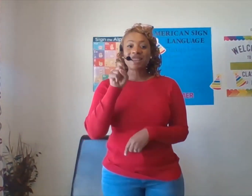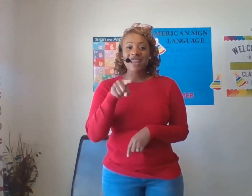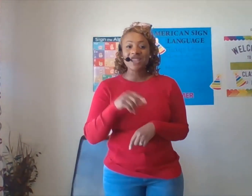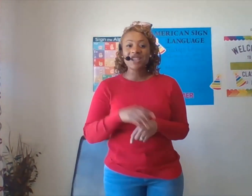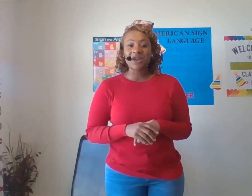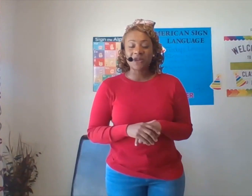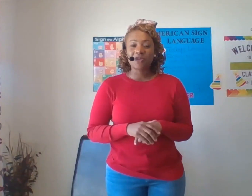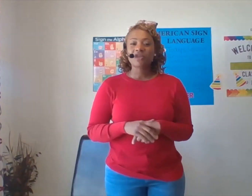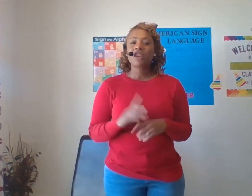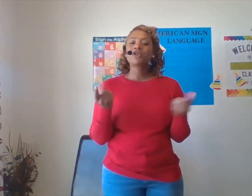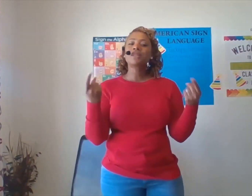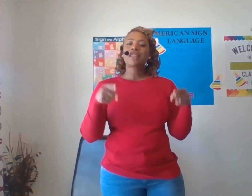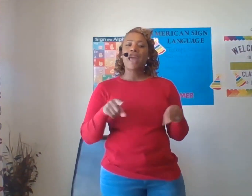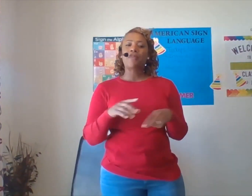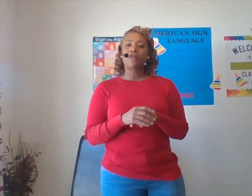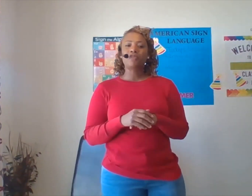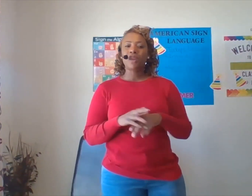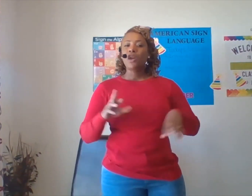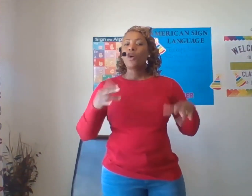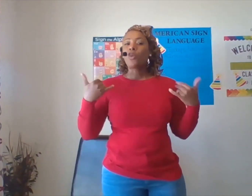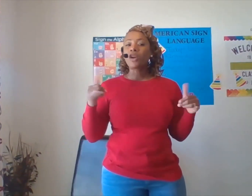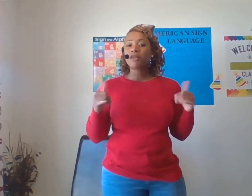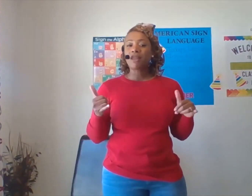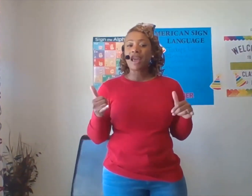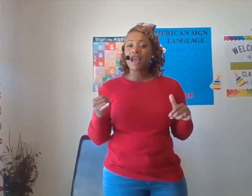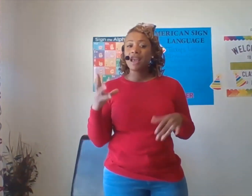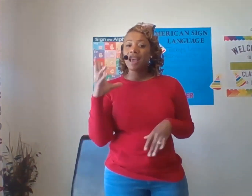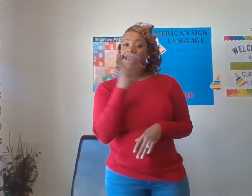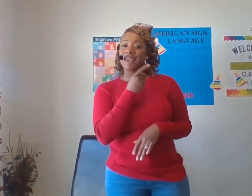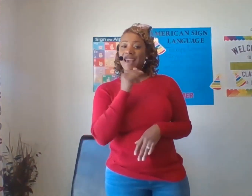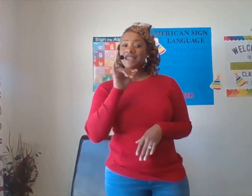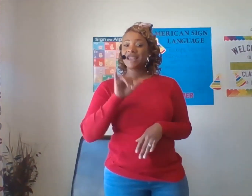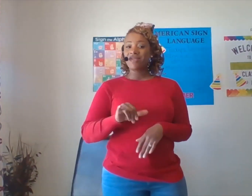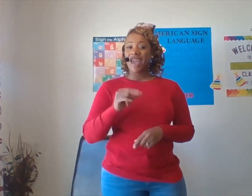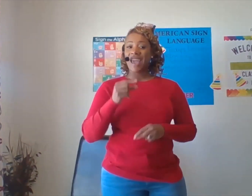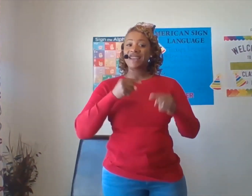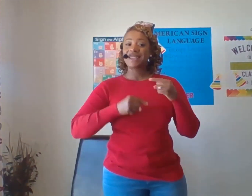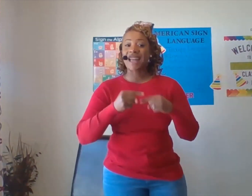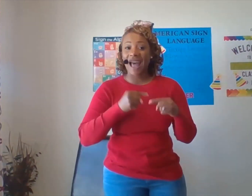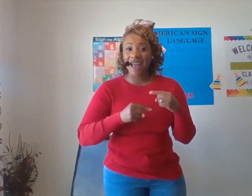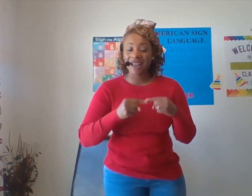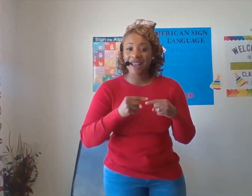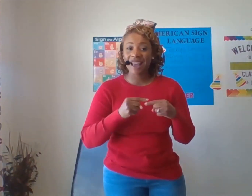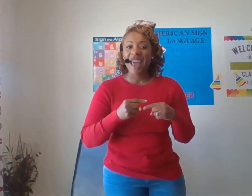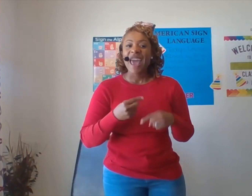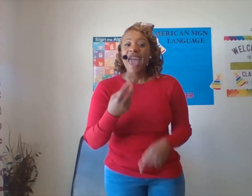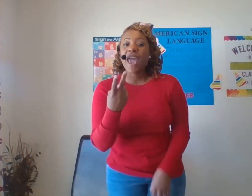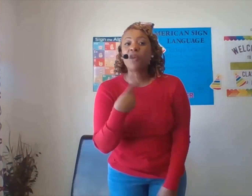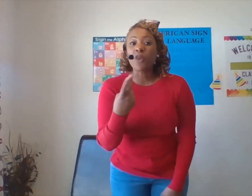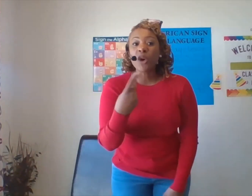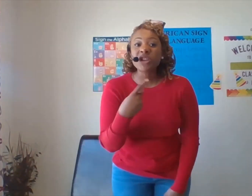test you here's what's gonna happen we're gonna play guess back side we're